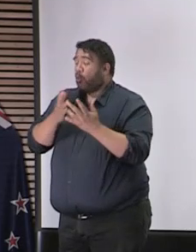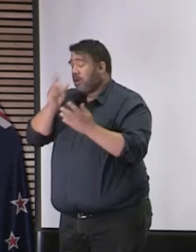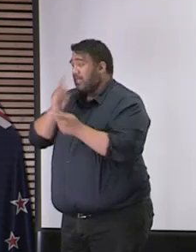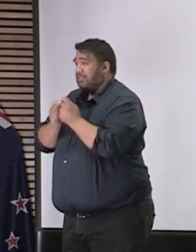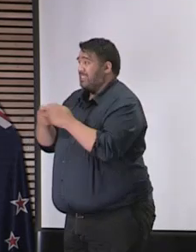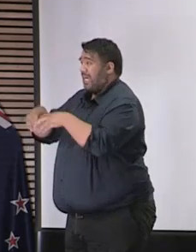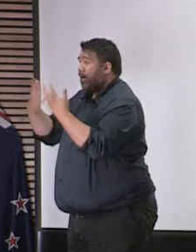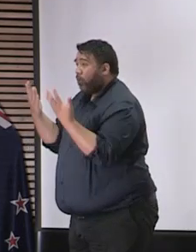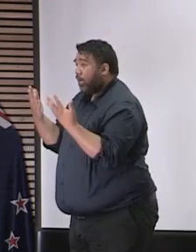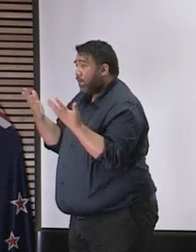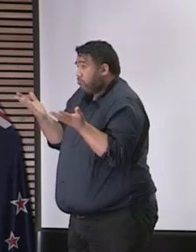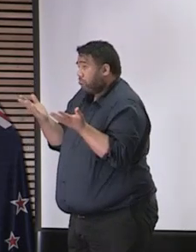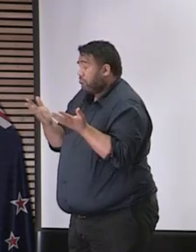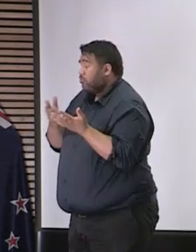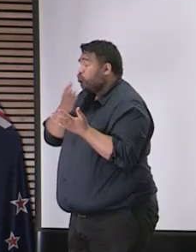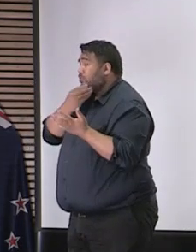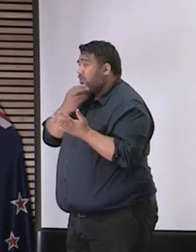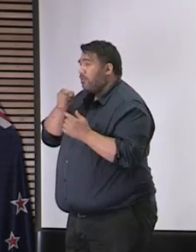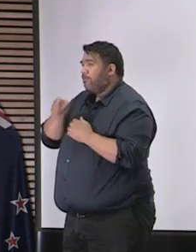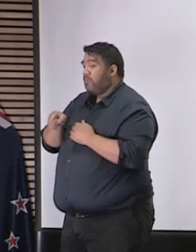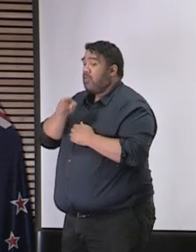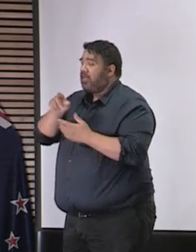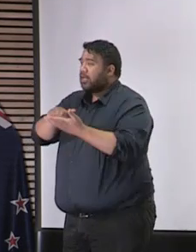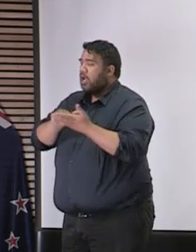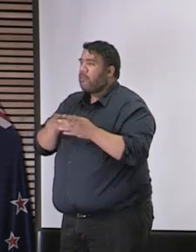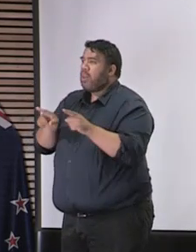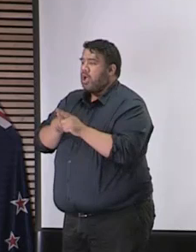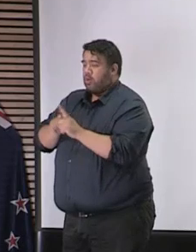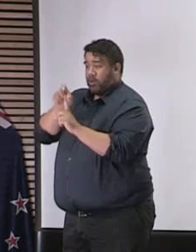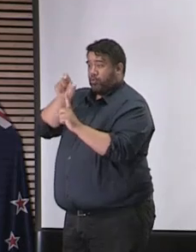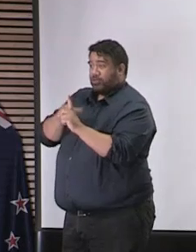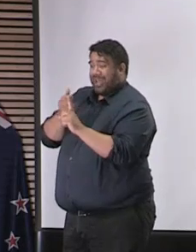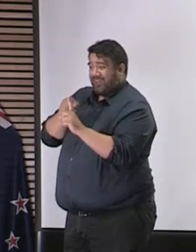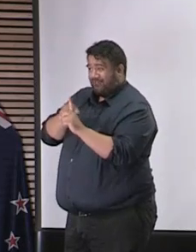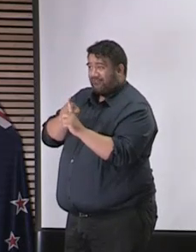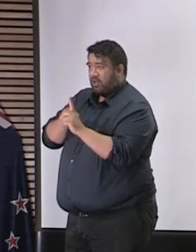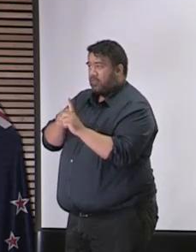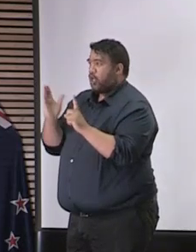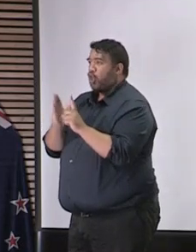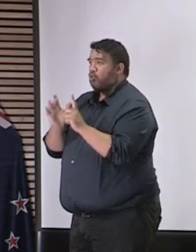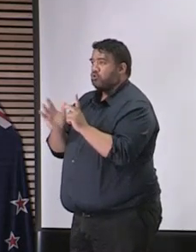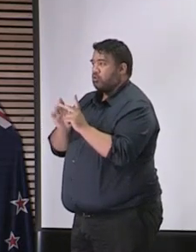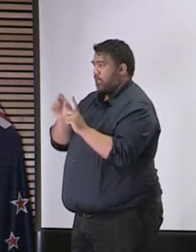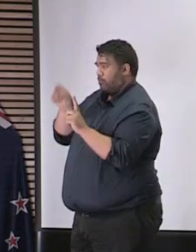prick type test. It is not as accurate but can have a particular role in